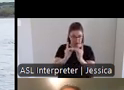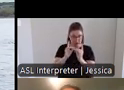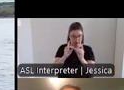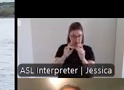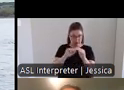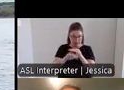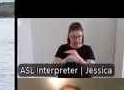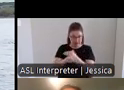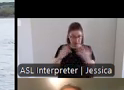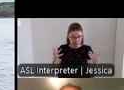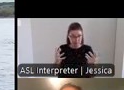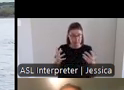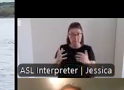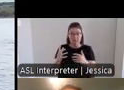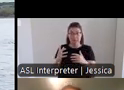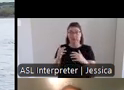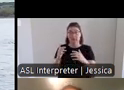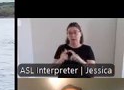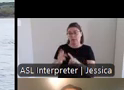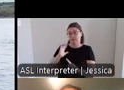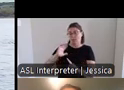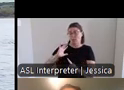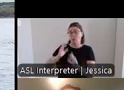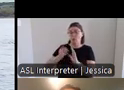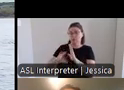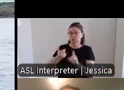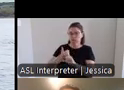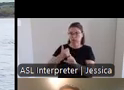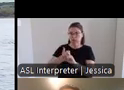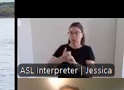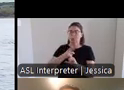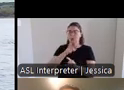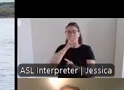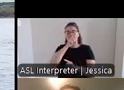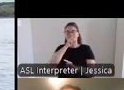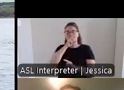Um, especially in the past, the students wouldn't really mention WCAG at all,